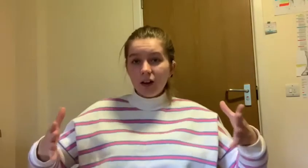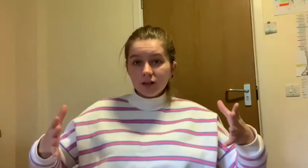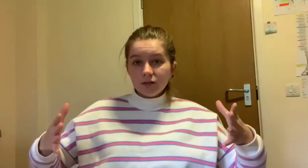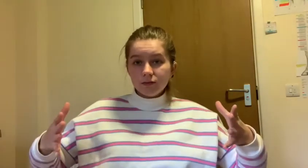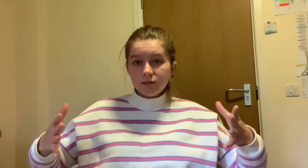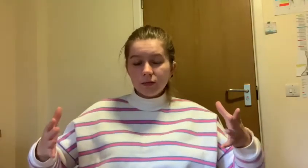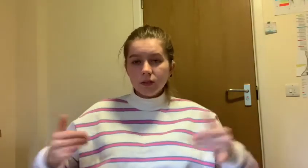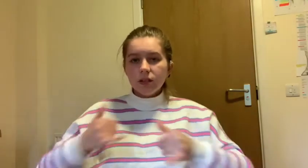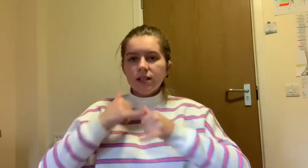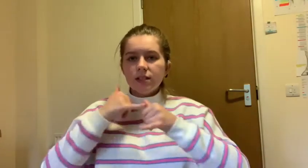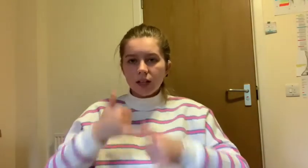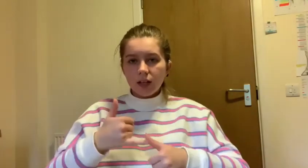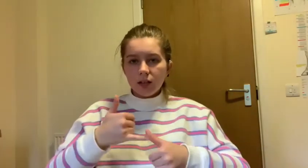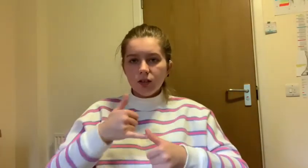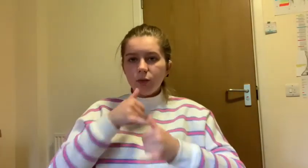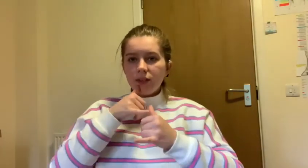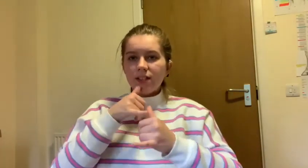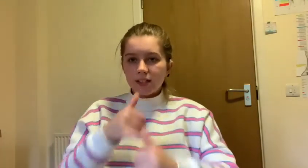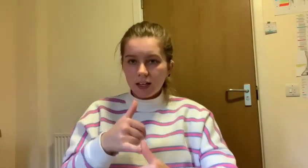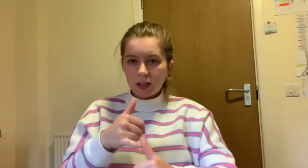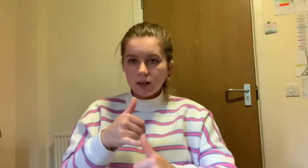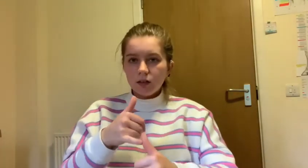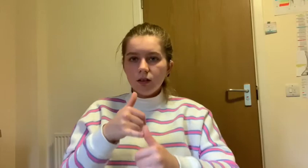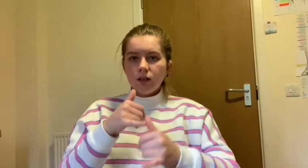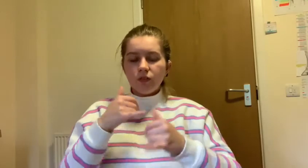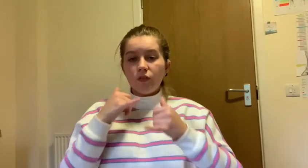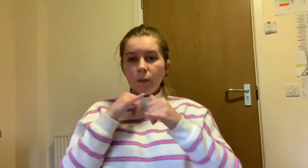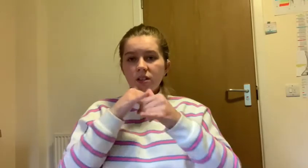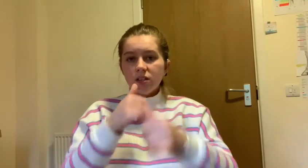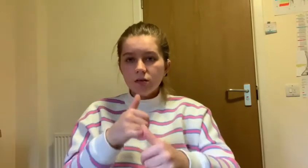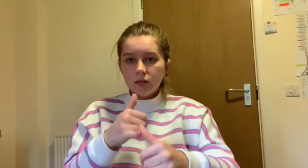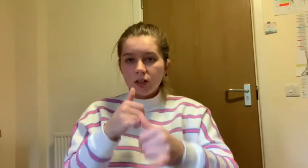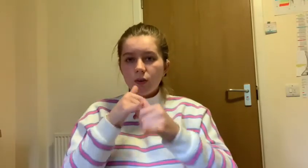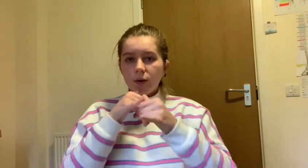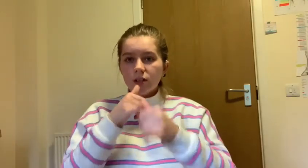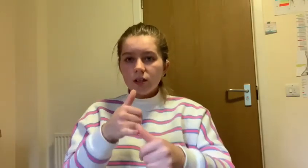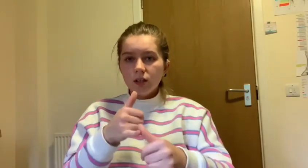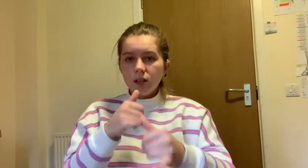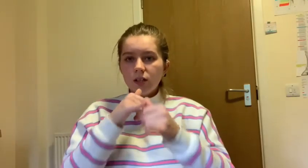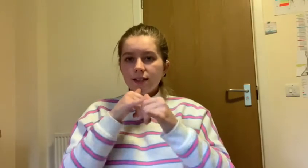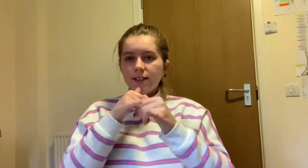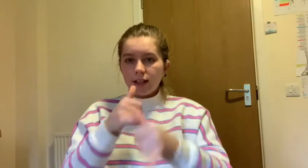"Hella" "sick" so you're being sick, so if you're vomiting, that is vomit. "Sick"